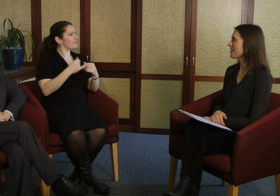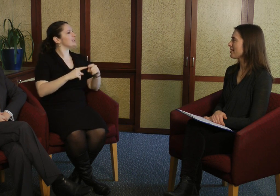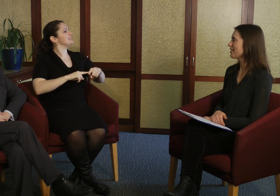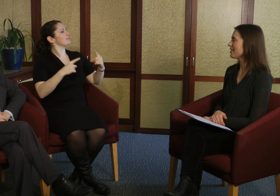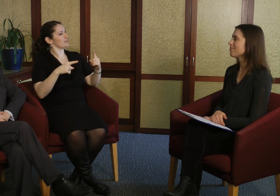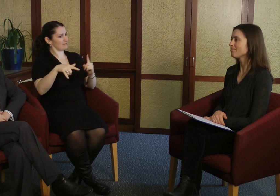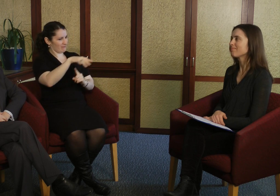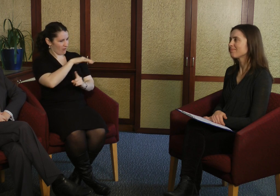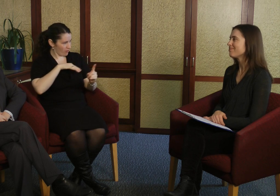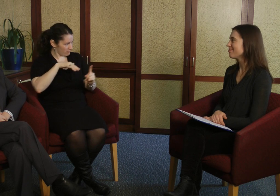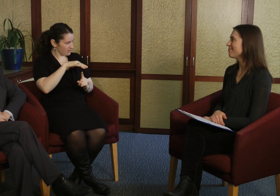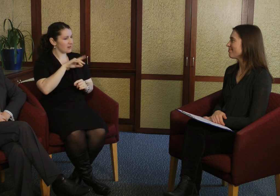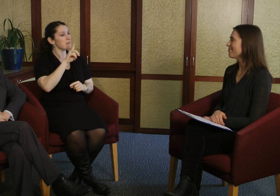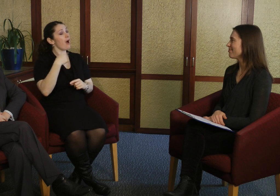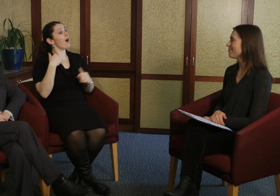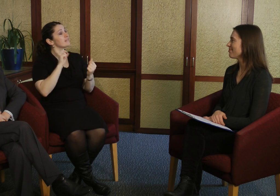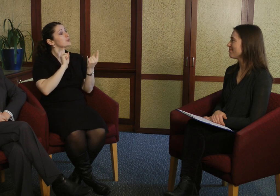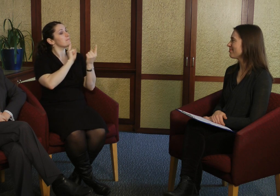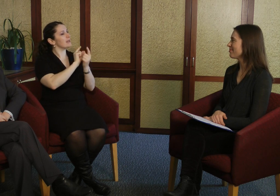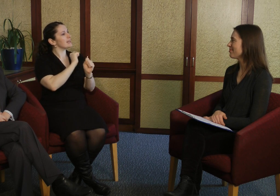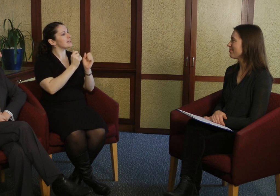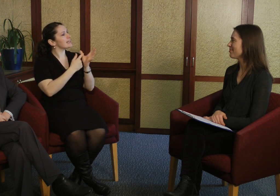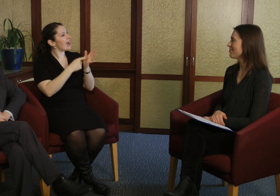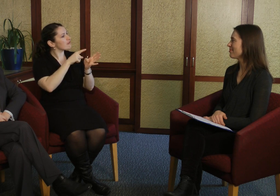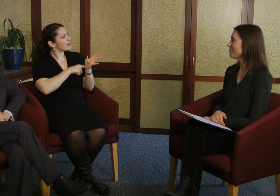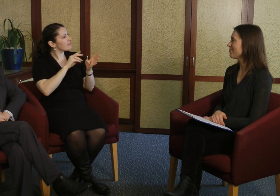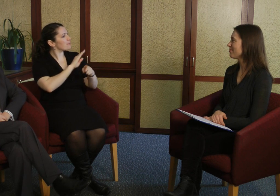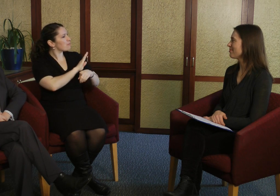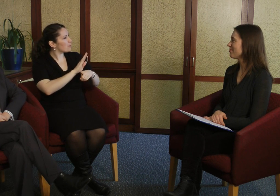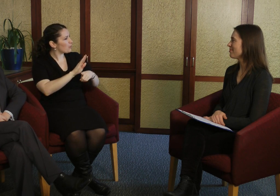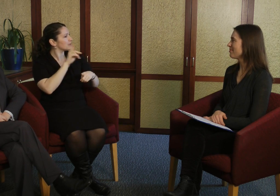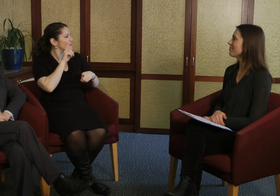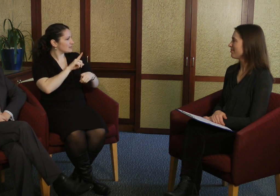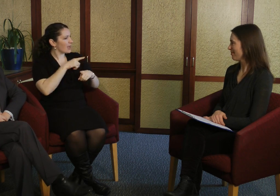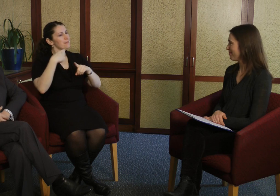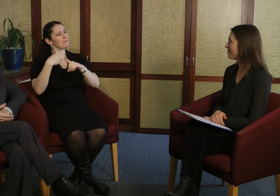from the board, yesterday and I obviously met with Mac last week as part of my introduction,